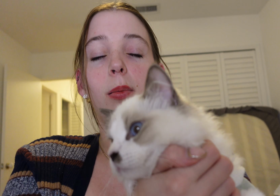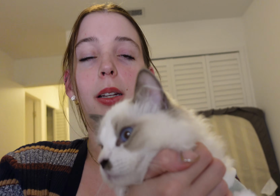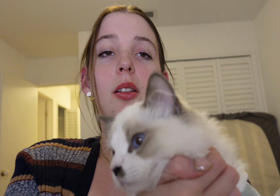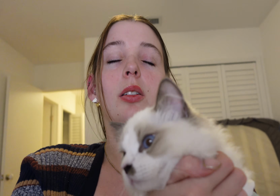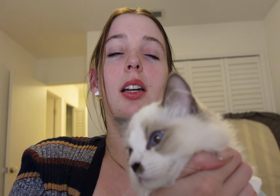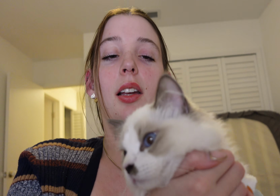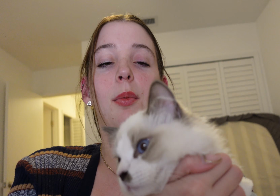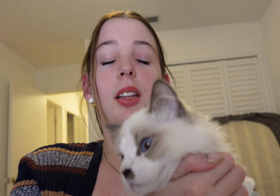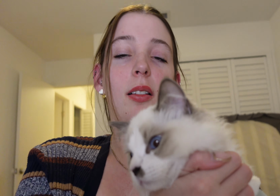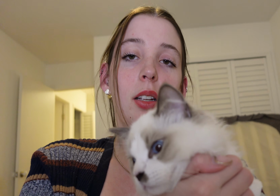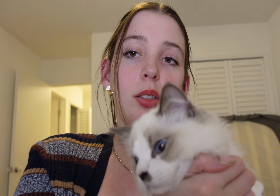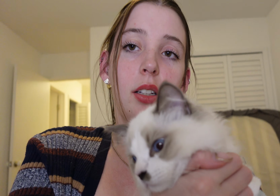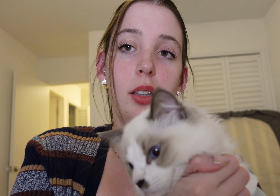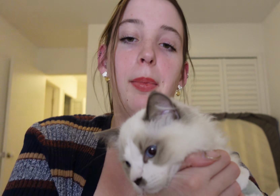upstairs the whole time and then he was under the bed